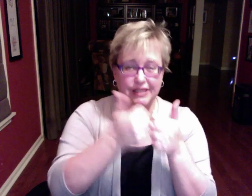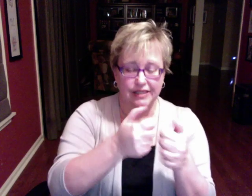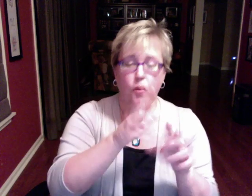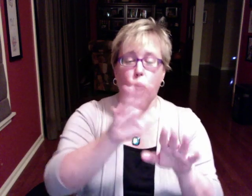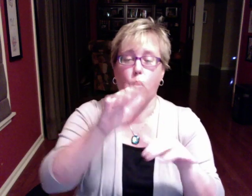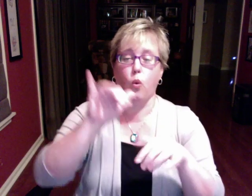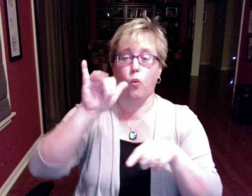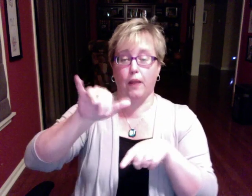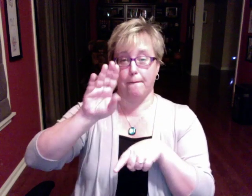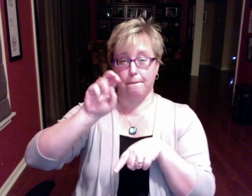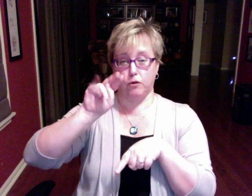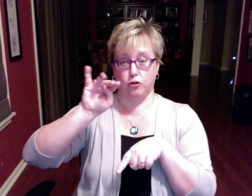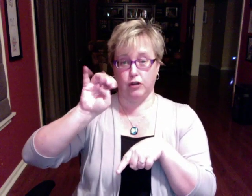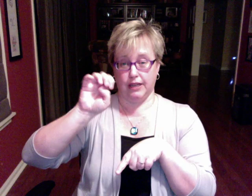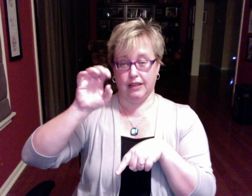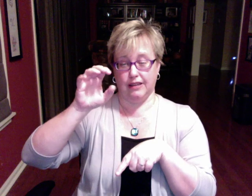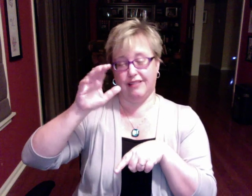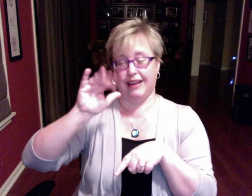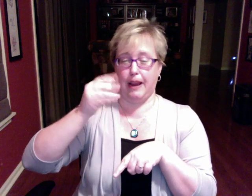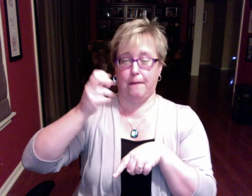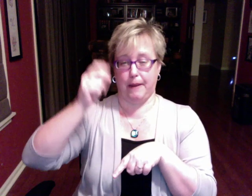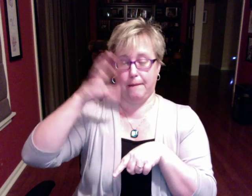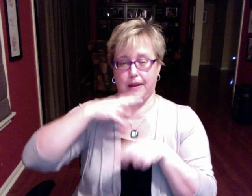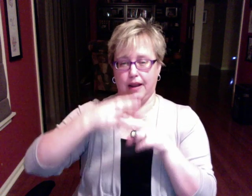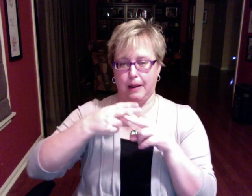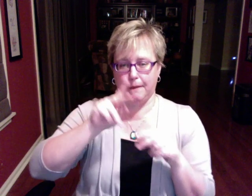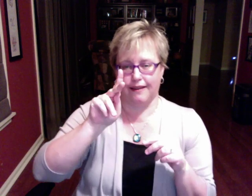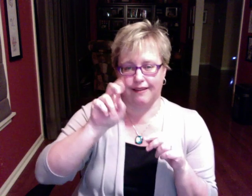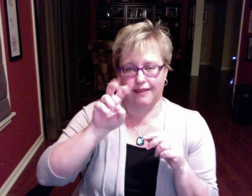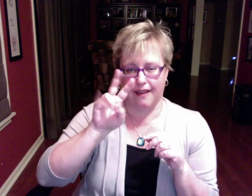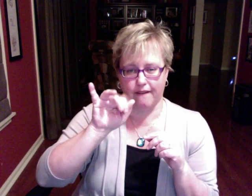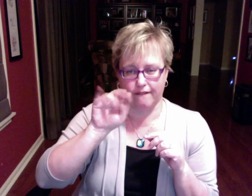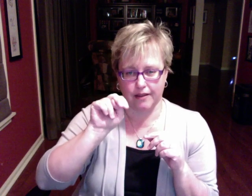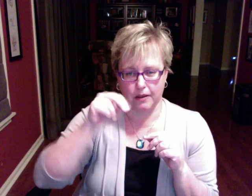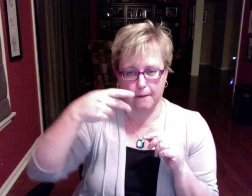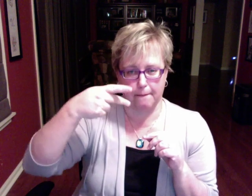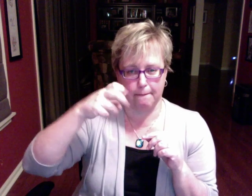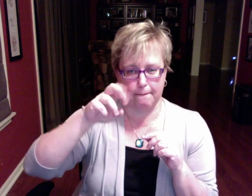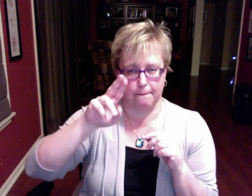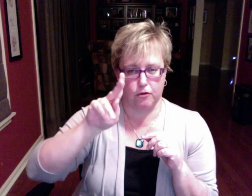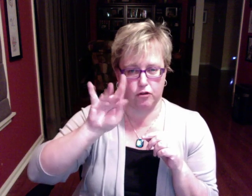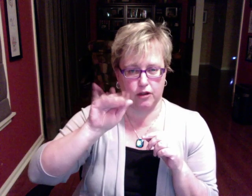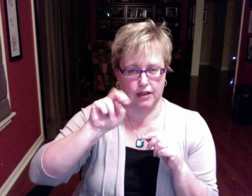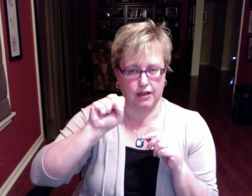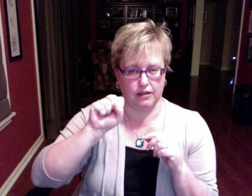Oh - I forgot to mention - that Bernie campaign staff was Kevin Perkins.